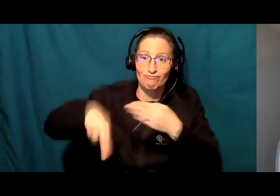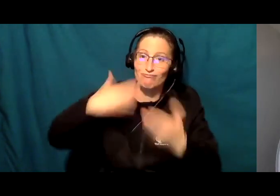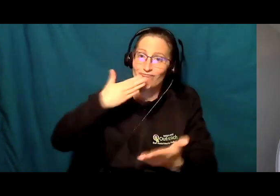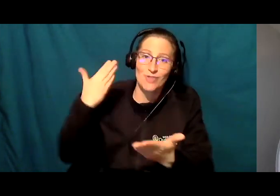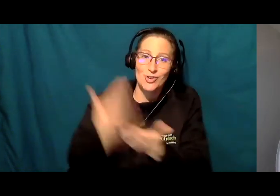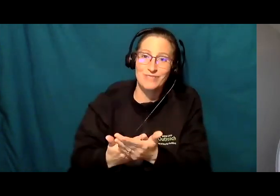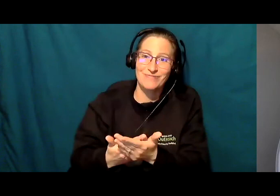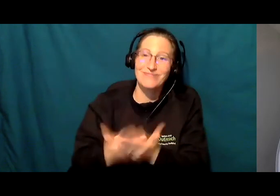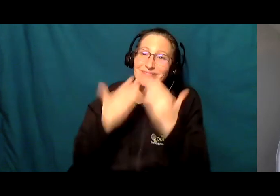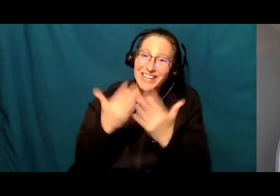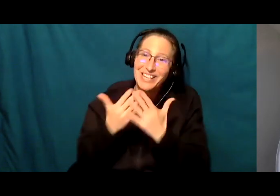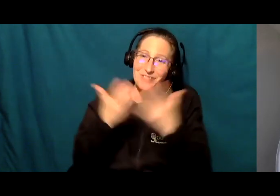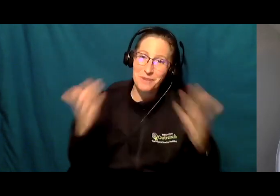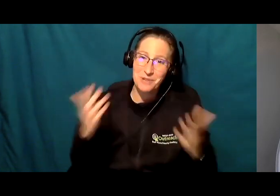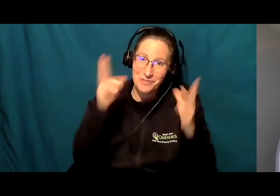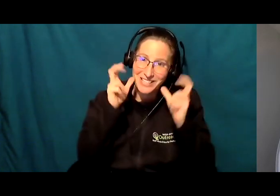Thank you very much for listening.